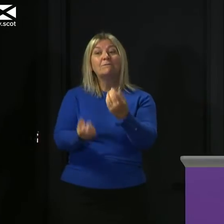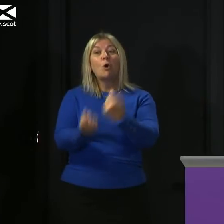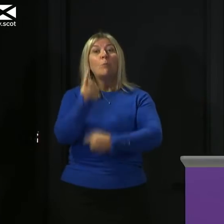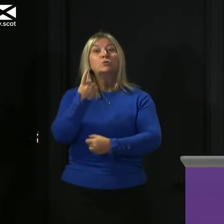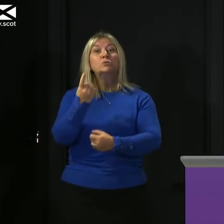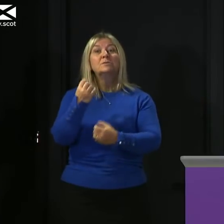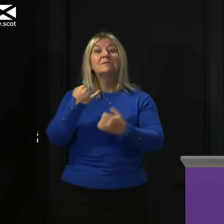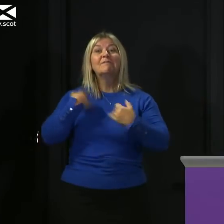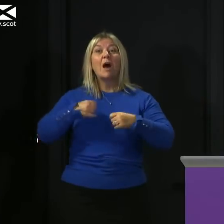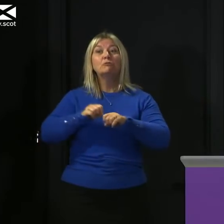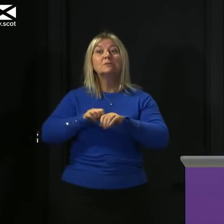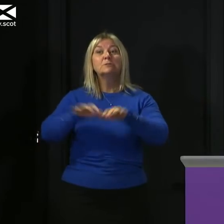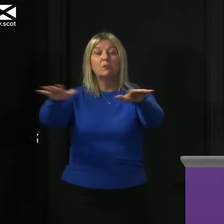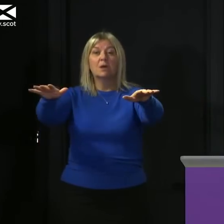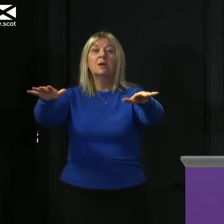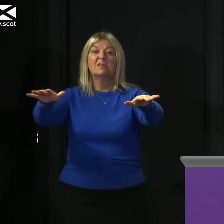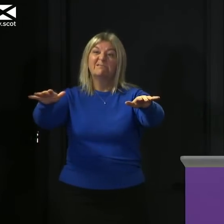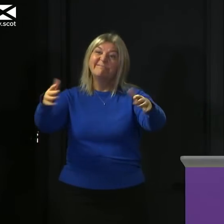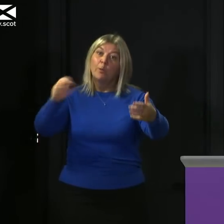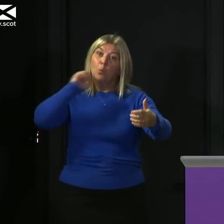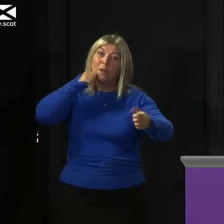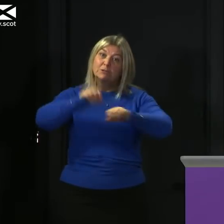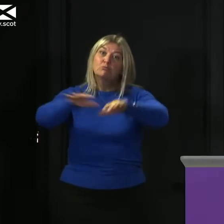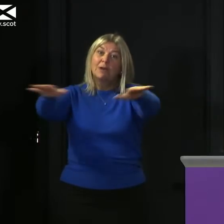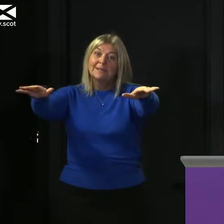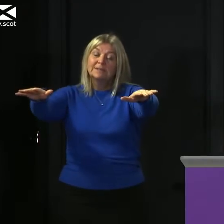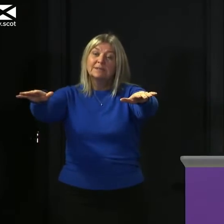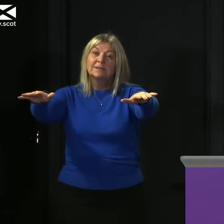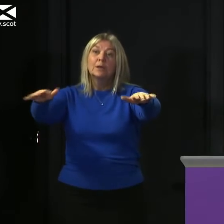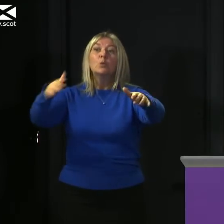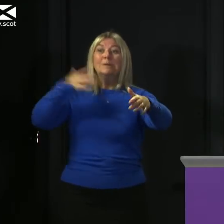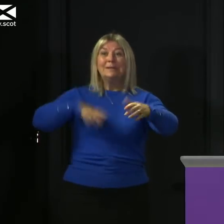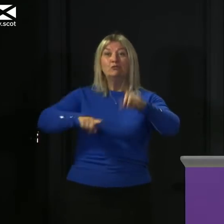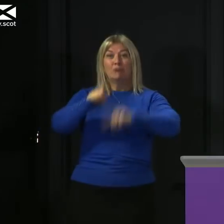of it, is to take those opportunities away from it to spread from person to person and household